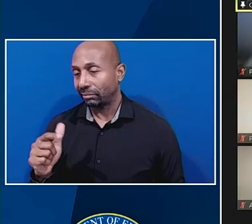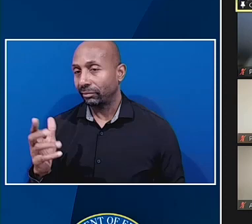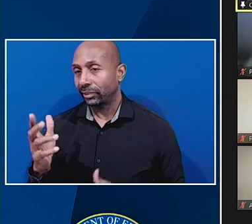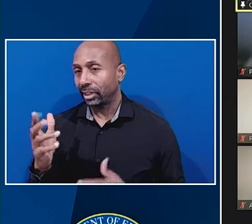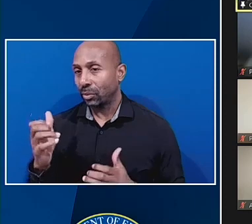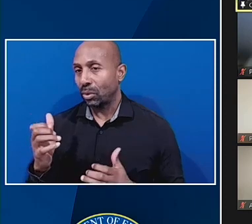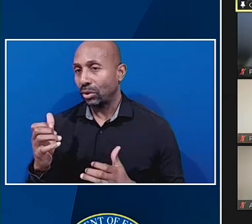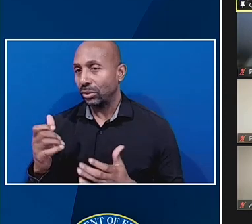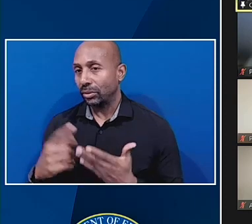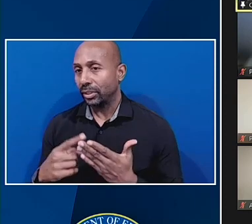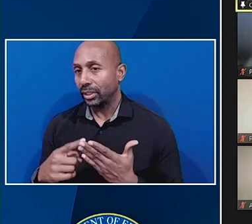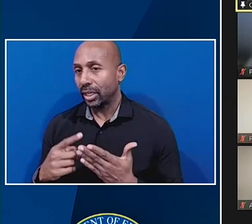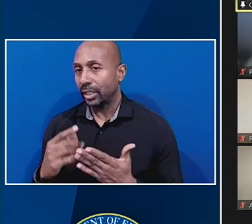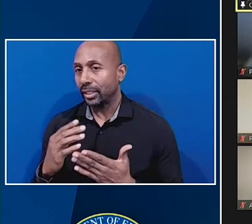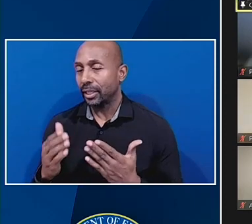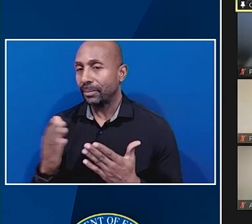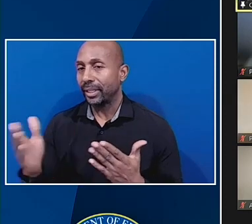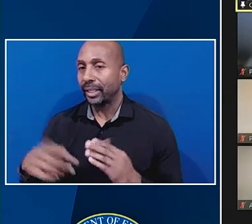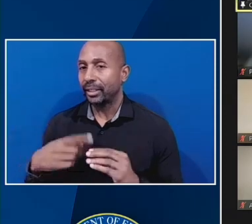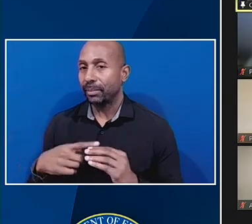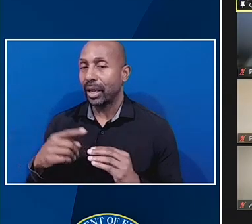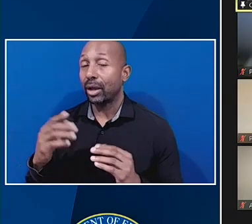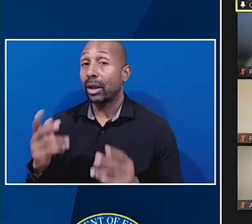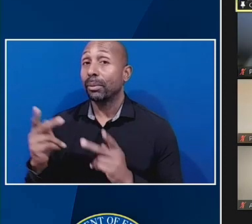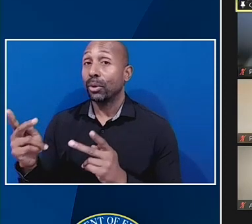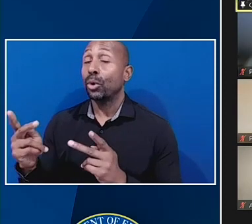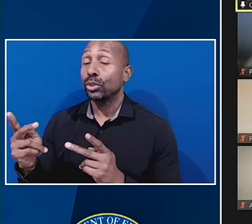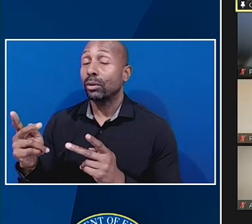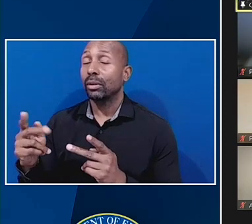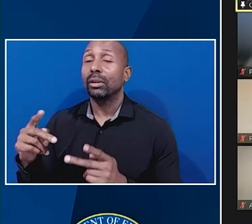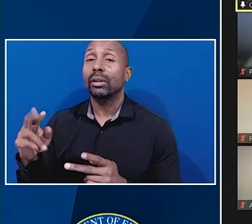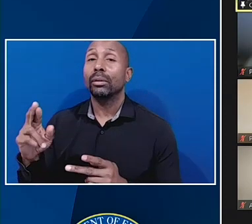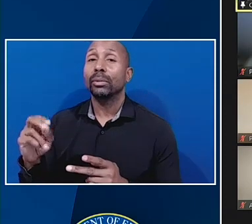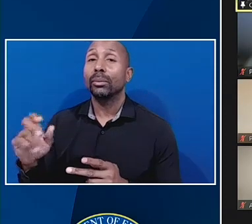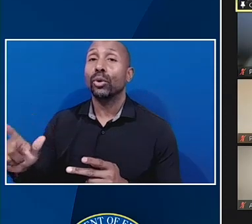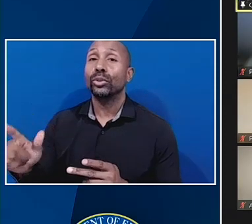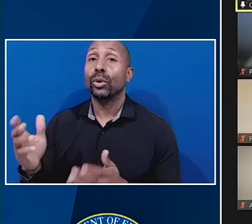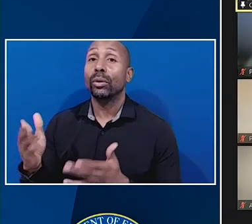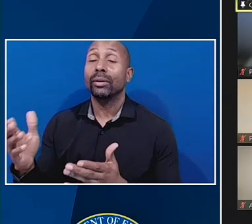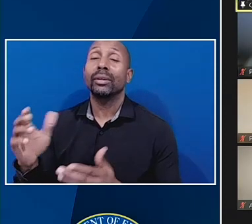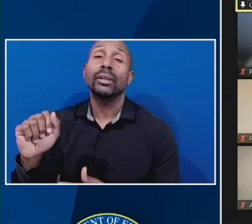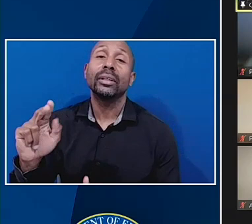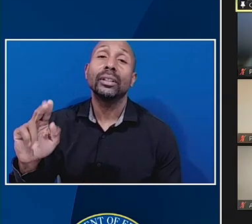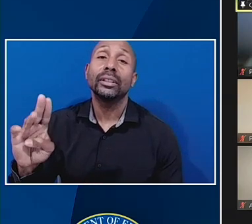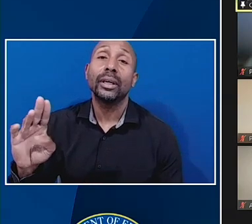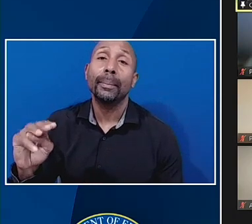Okay? So proposal submission deadline is